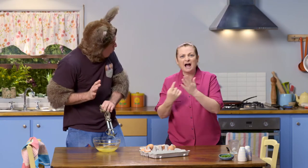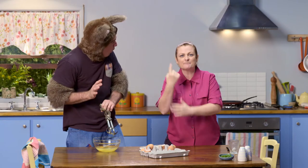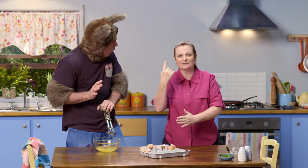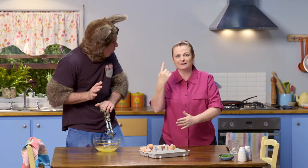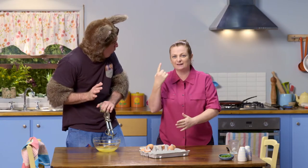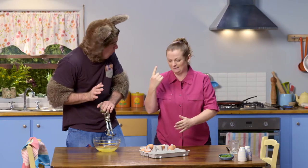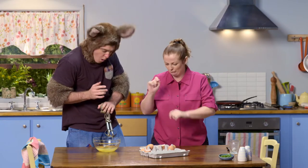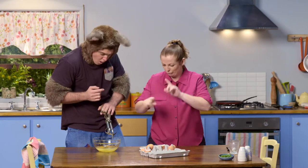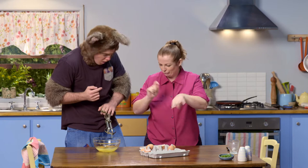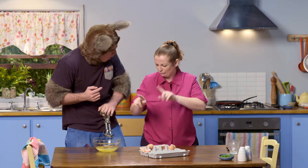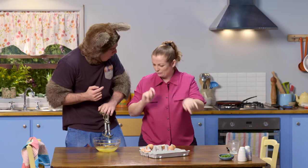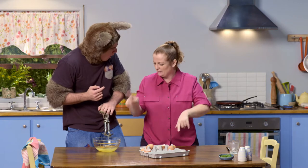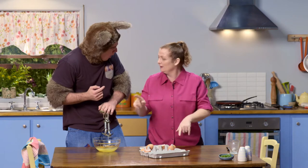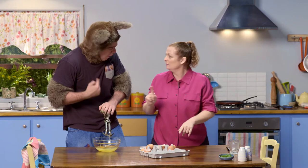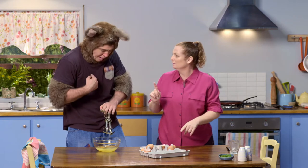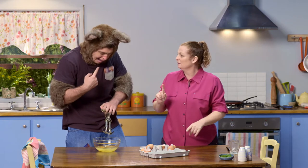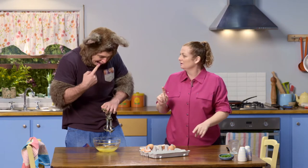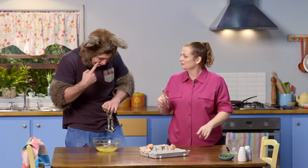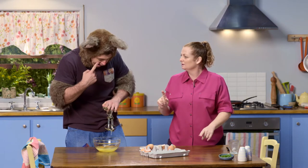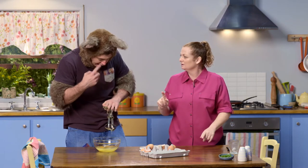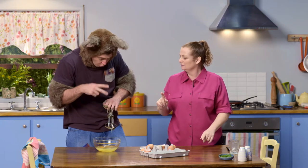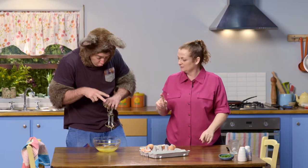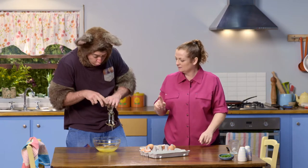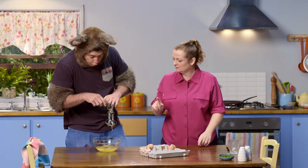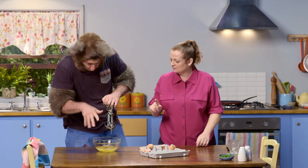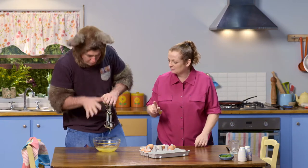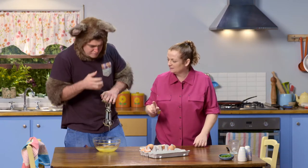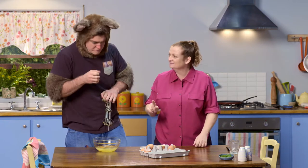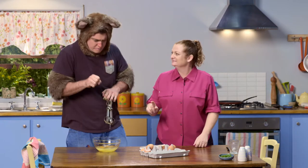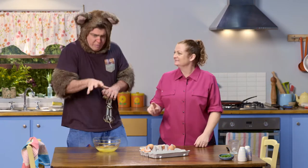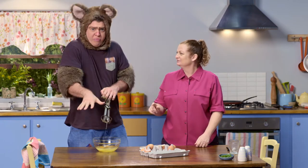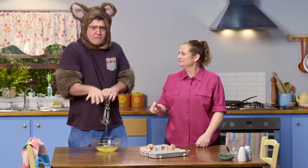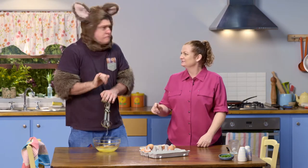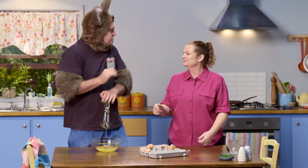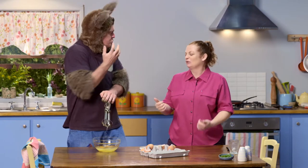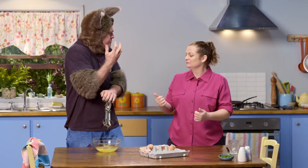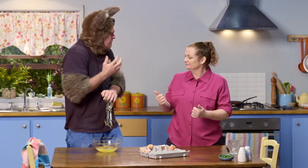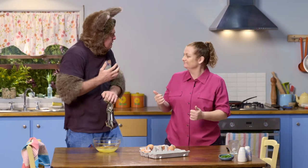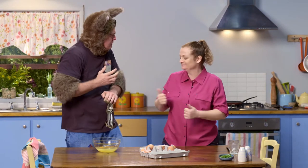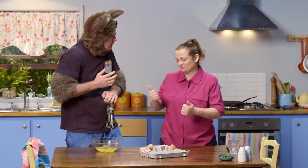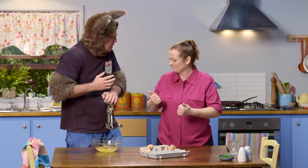Oh, what's happened? You've made a bit of a mess. Well, I just wanted to see what it was doing, and I made a mess.